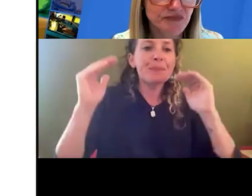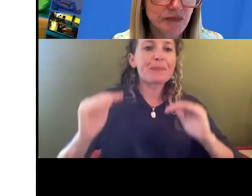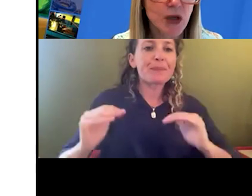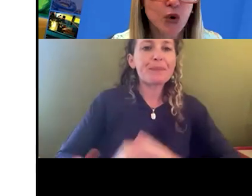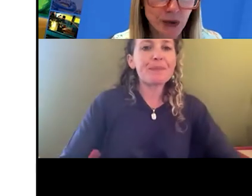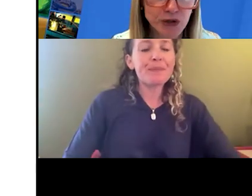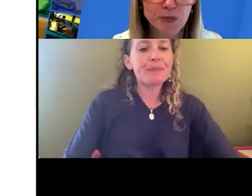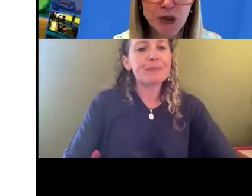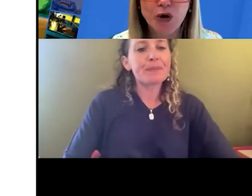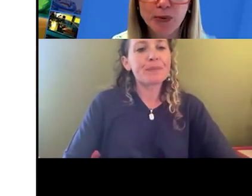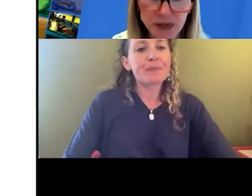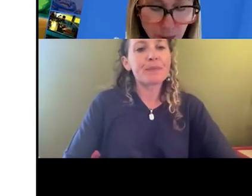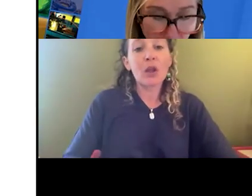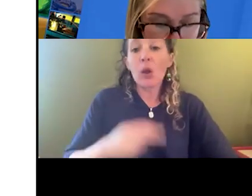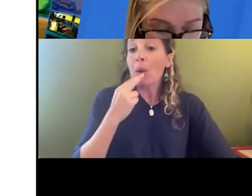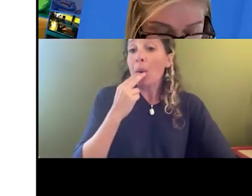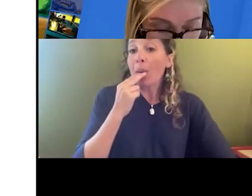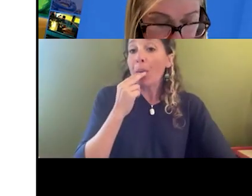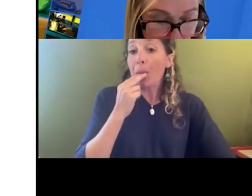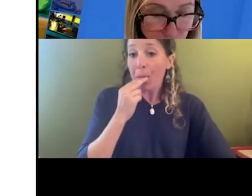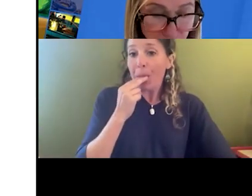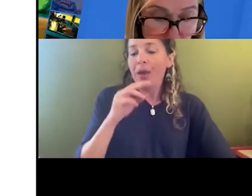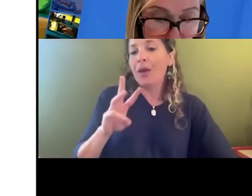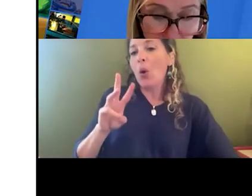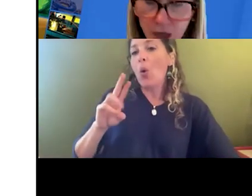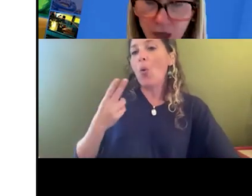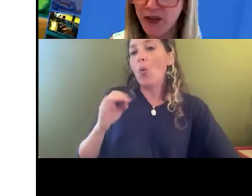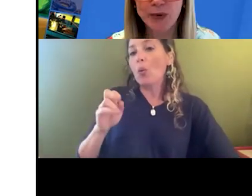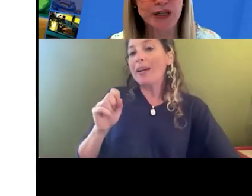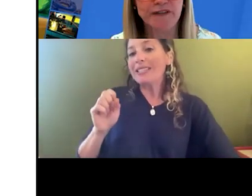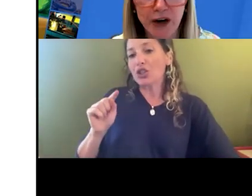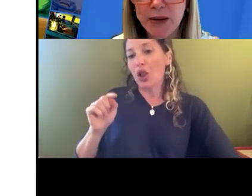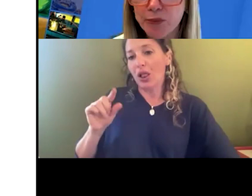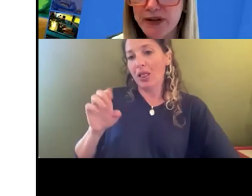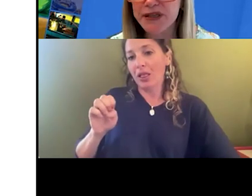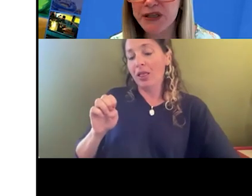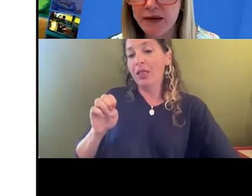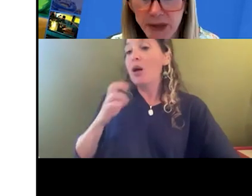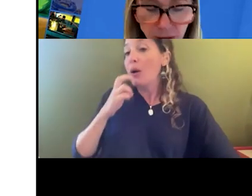Whistleblower protection. There was a very brief statement